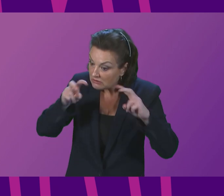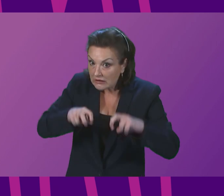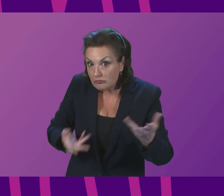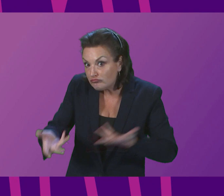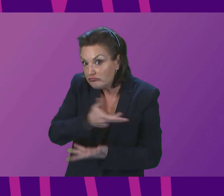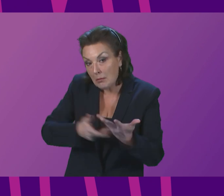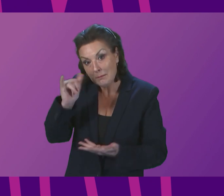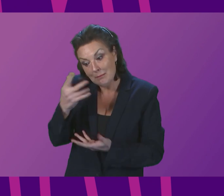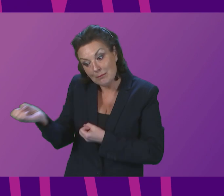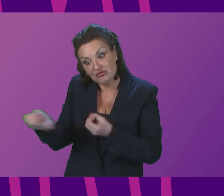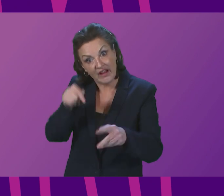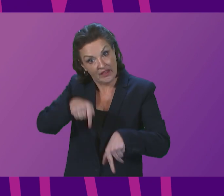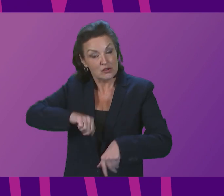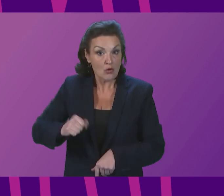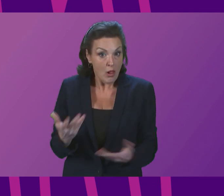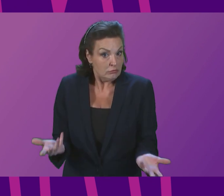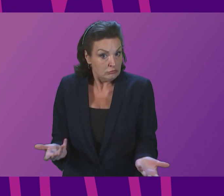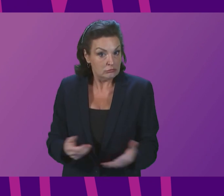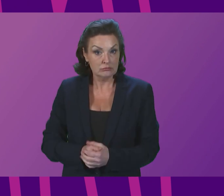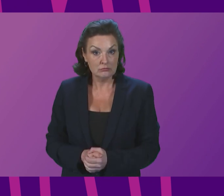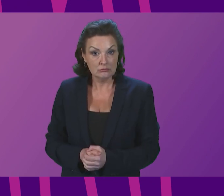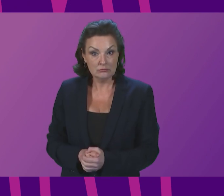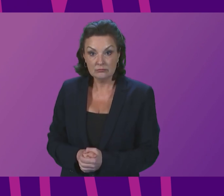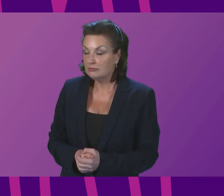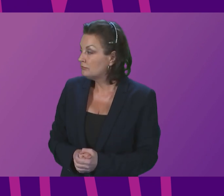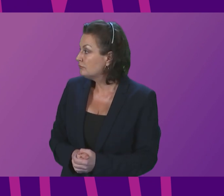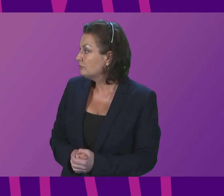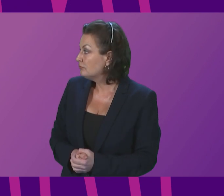Services such as Hourglass are very important.